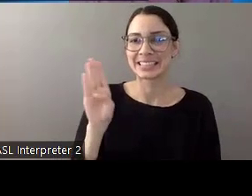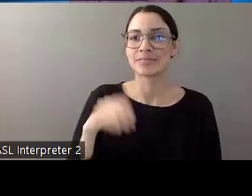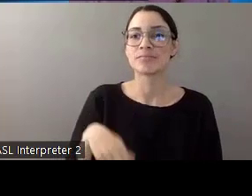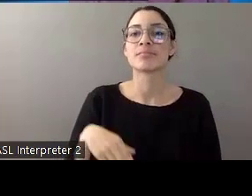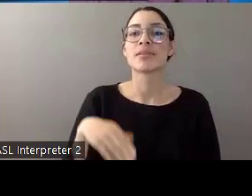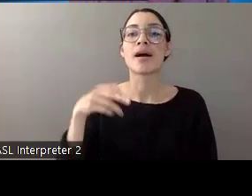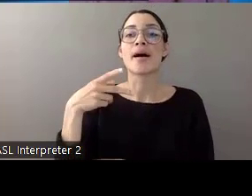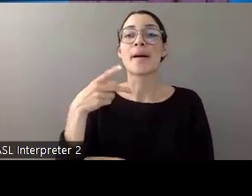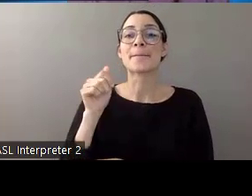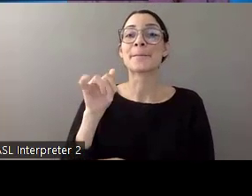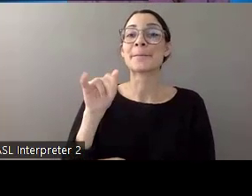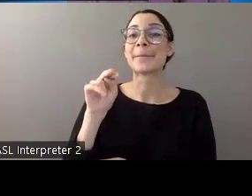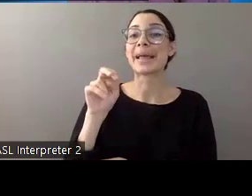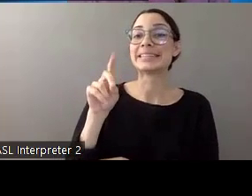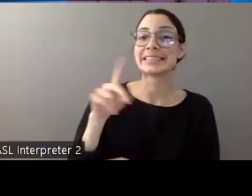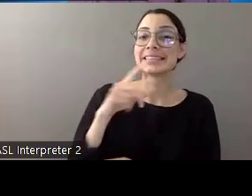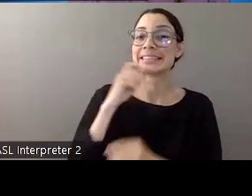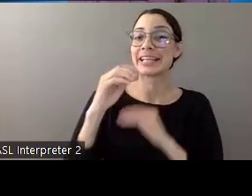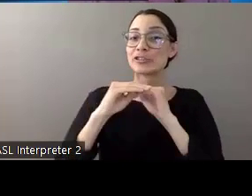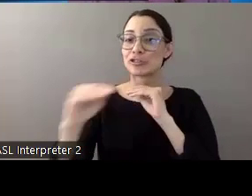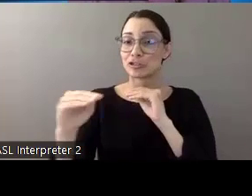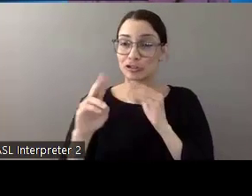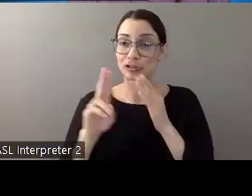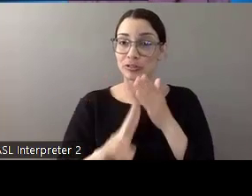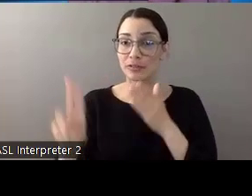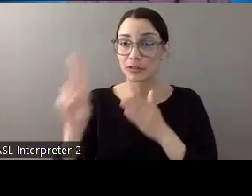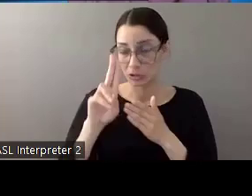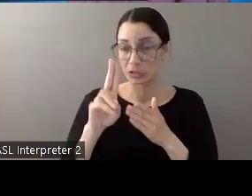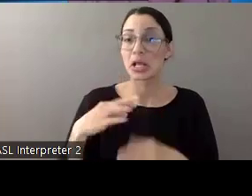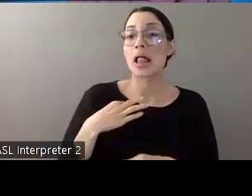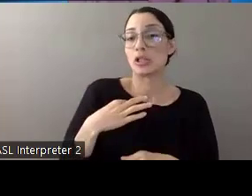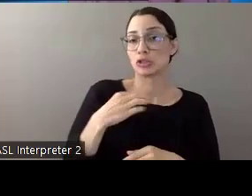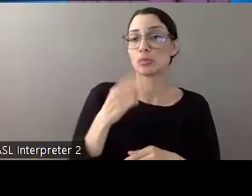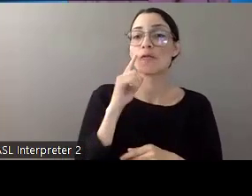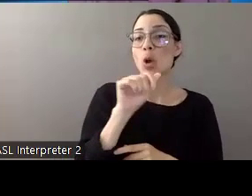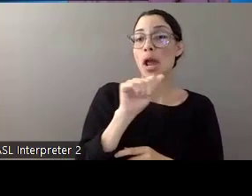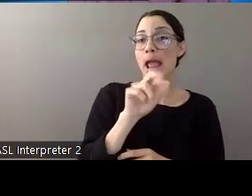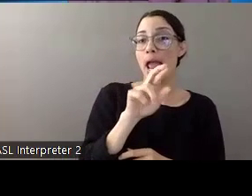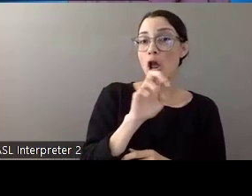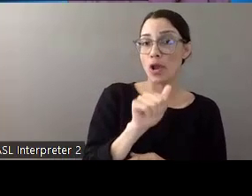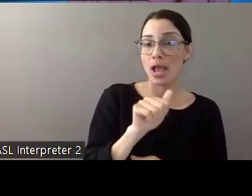is eligible for AREA, but not REAP. And remember, for this example,